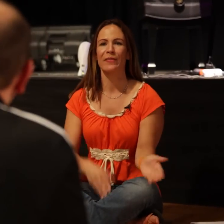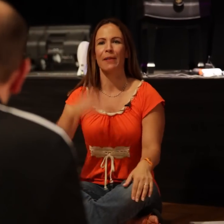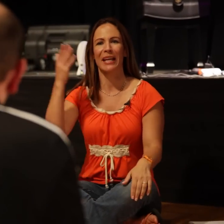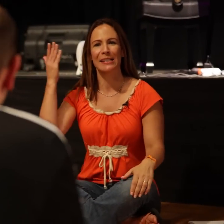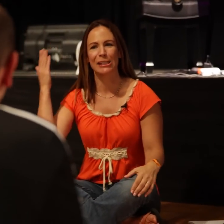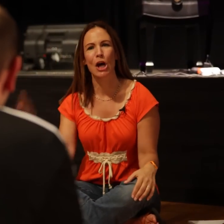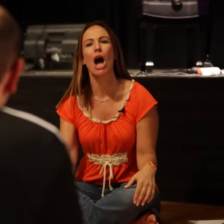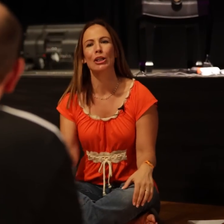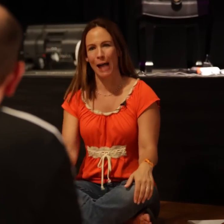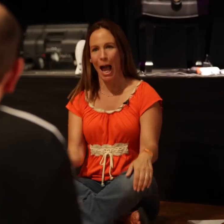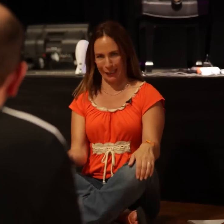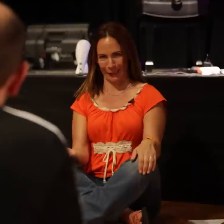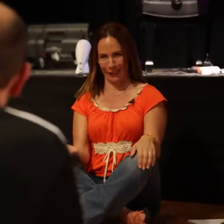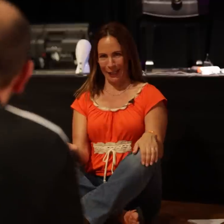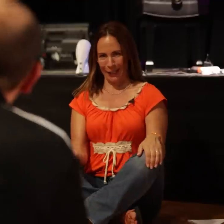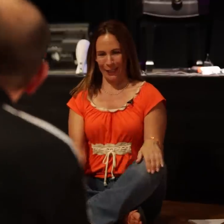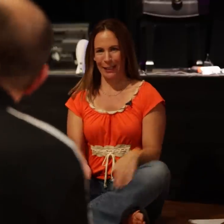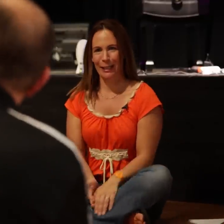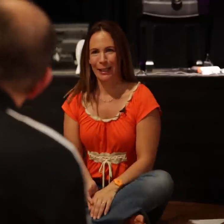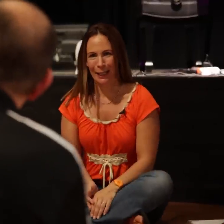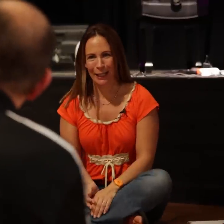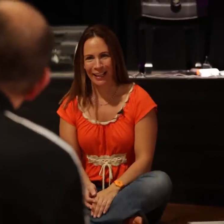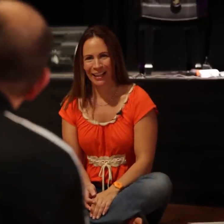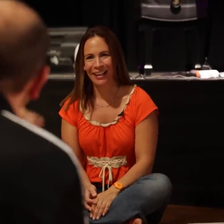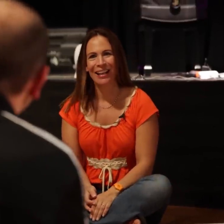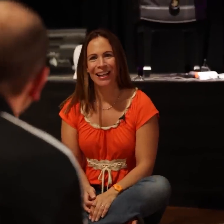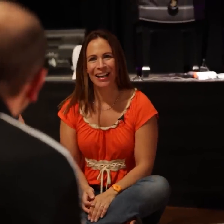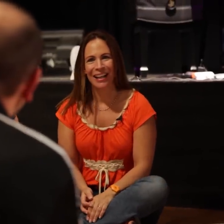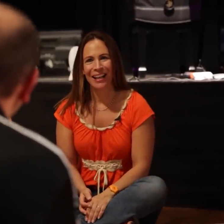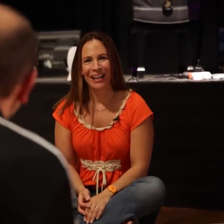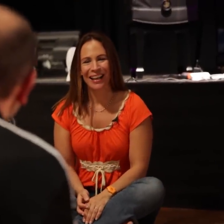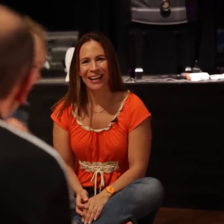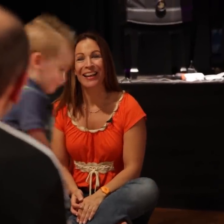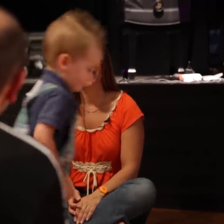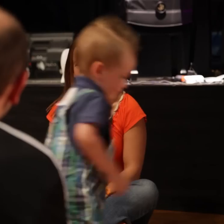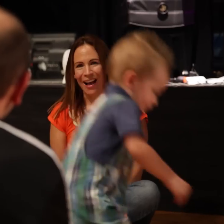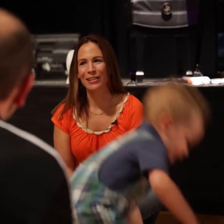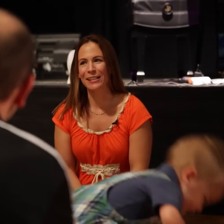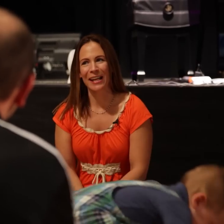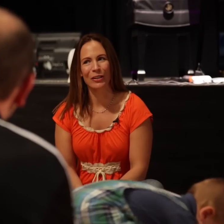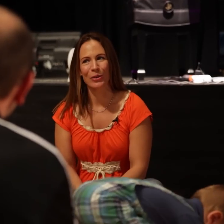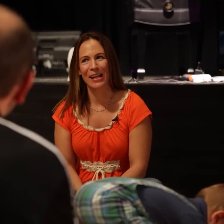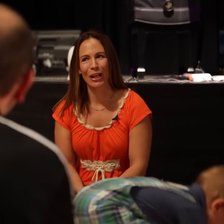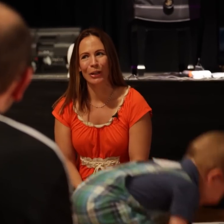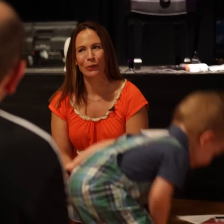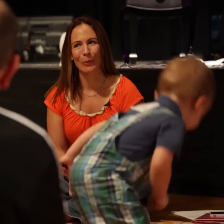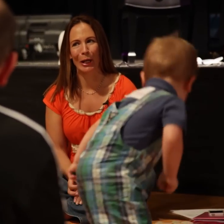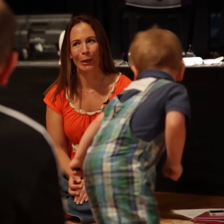because his daughter signs! And part of it too is we moved out here from New York just about a year ago. I was going to say you don't sound like you're from here.